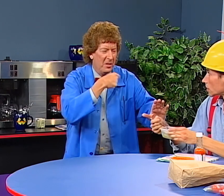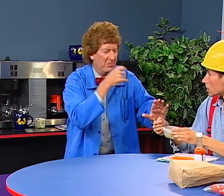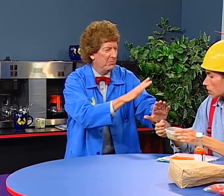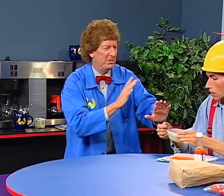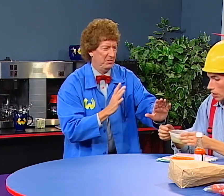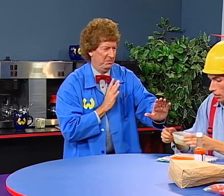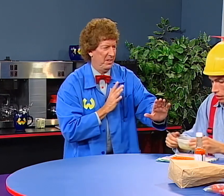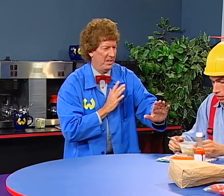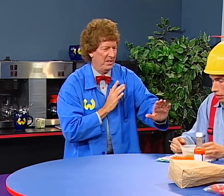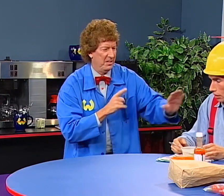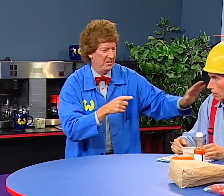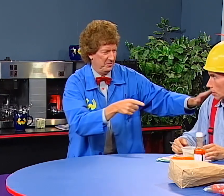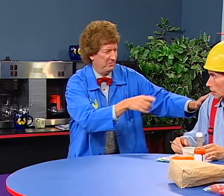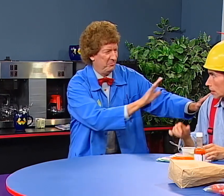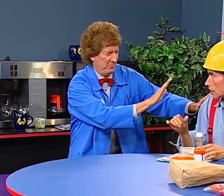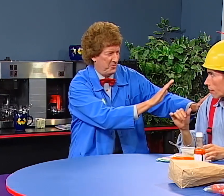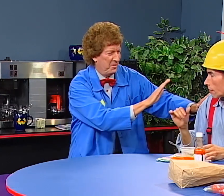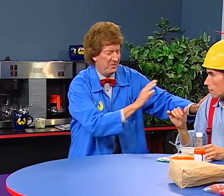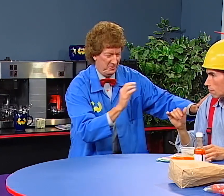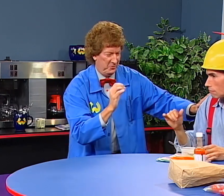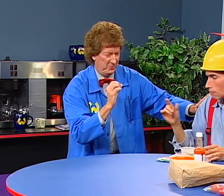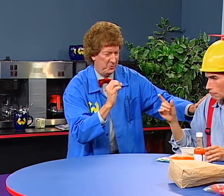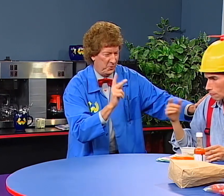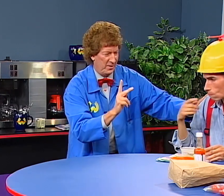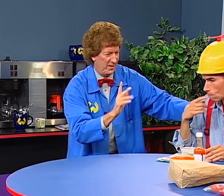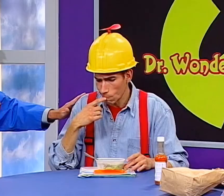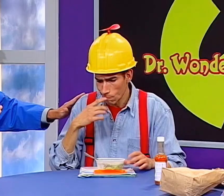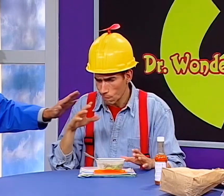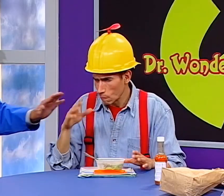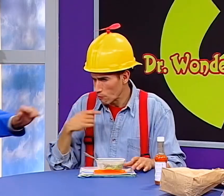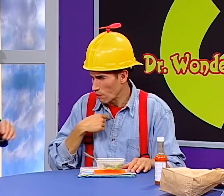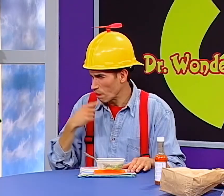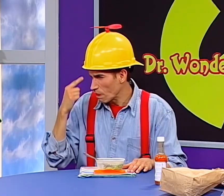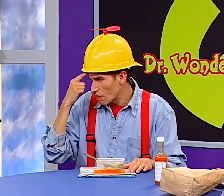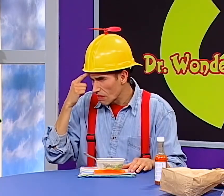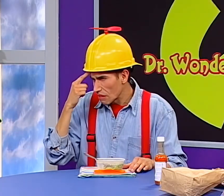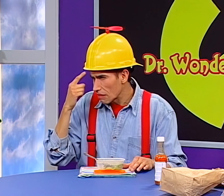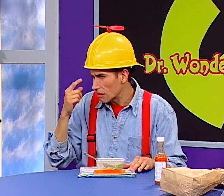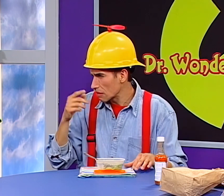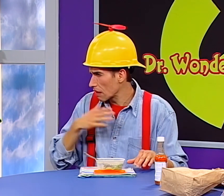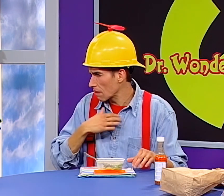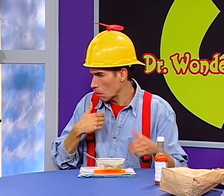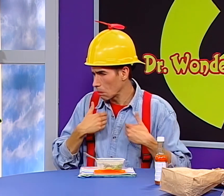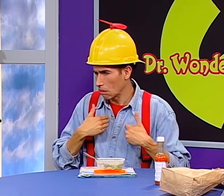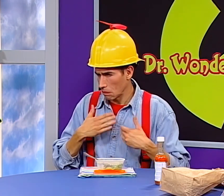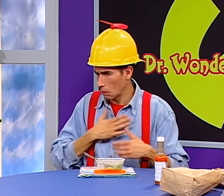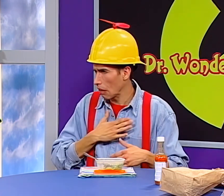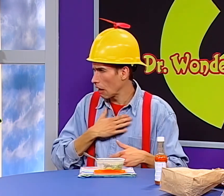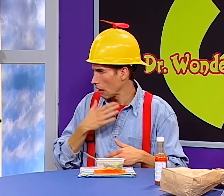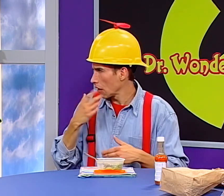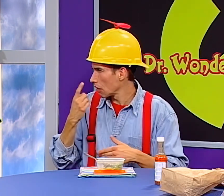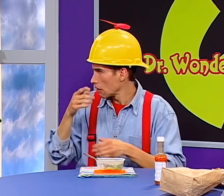YOU'VE ALREADY STARTED EATING IT. IT'S FINE. YOU KEEP IT. I THINK I HAVE A CONTAINER IN THERE.